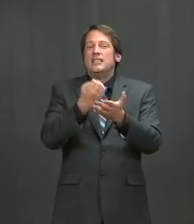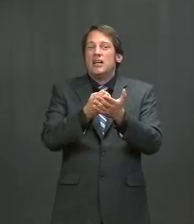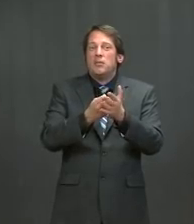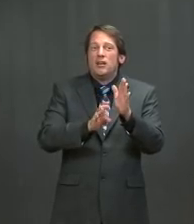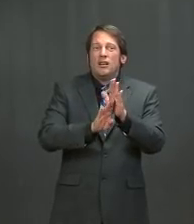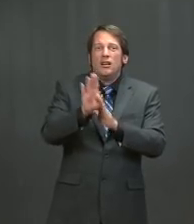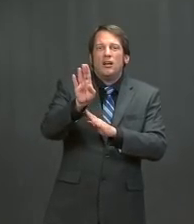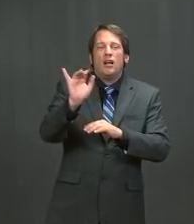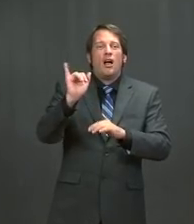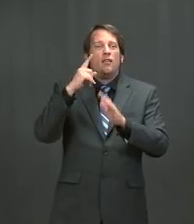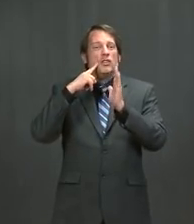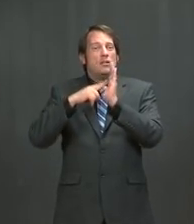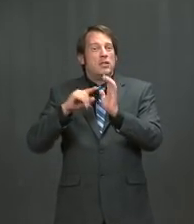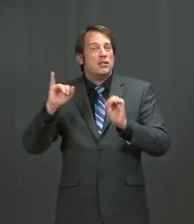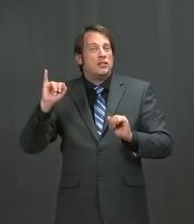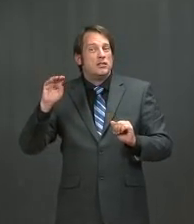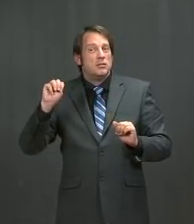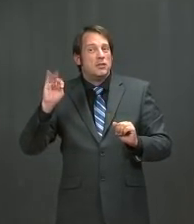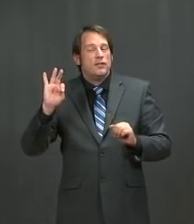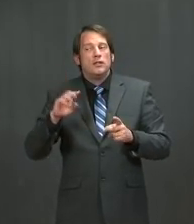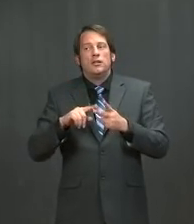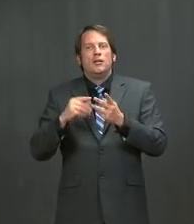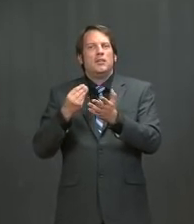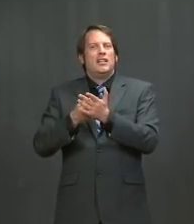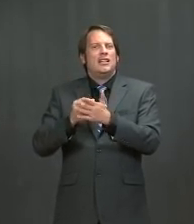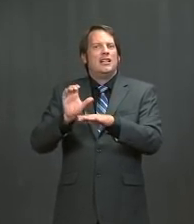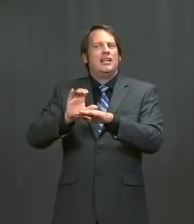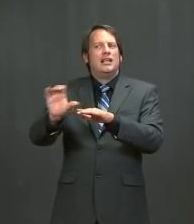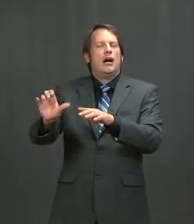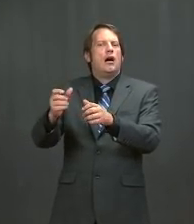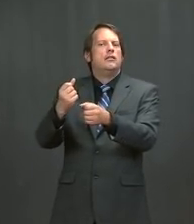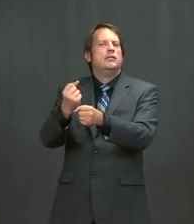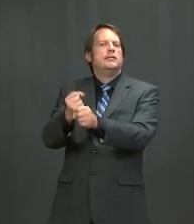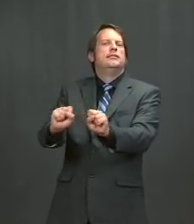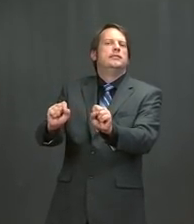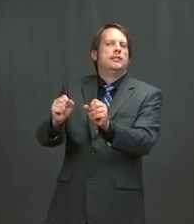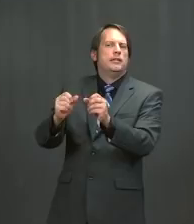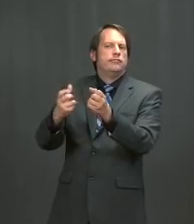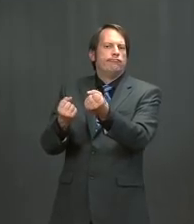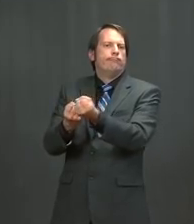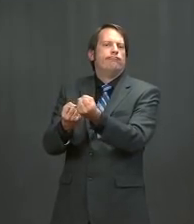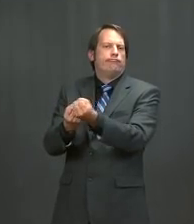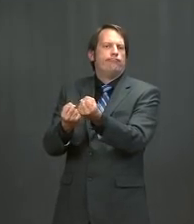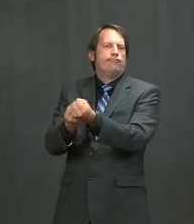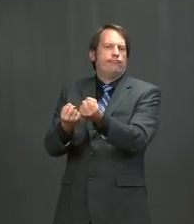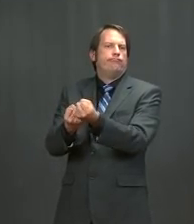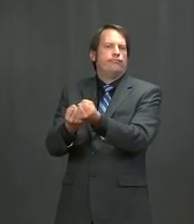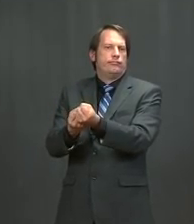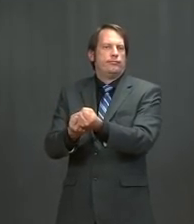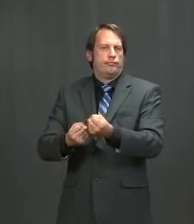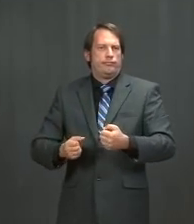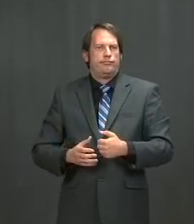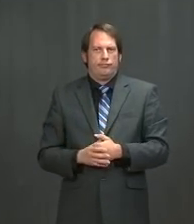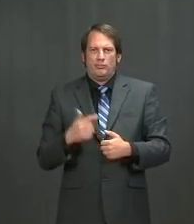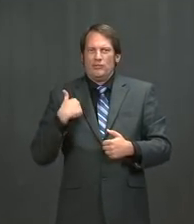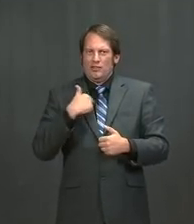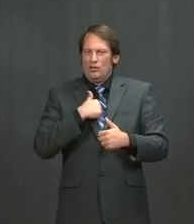all alongside countries taking necessary reform steps. So we're working closely with the IMF and other member countries,